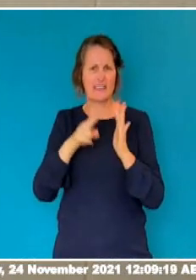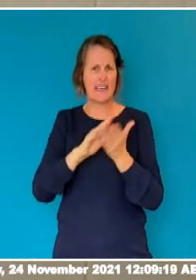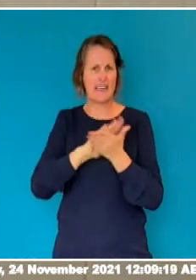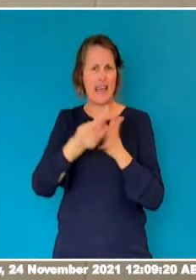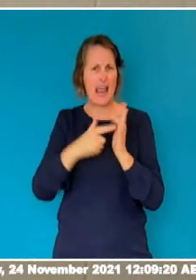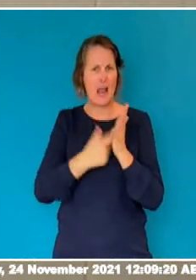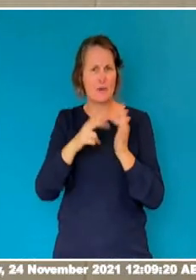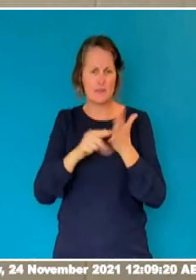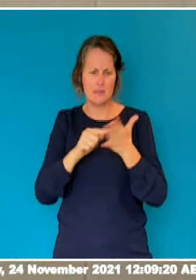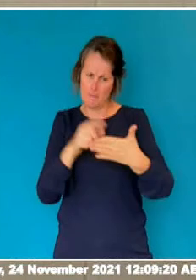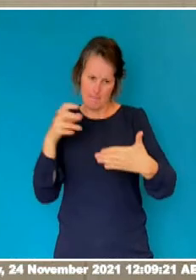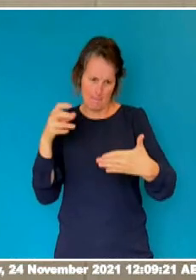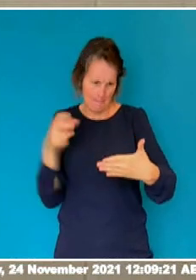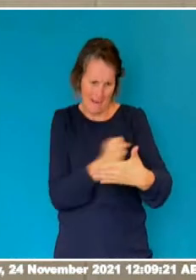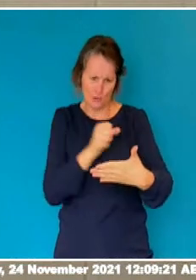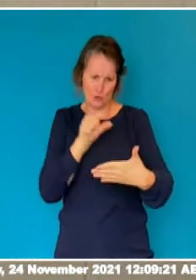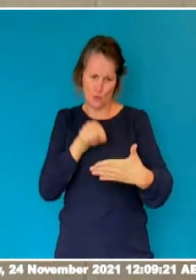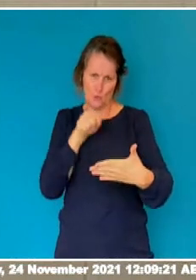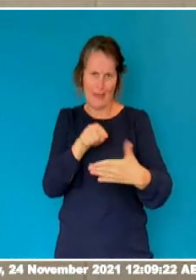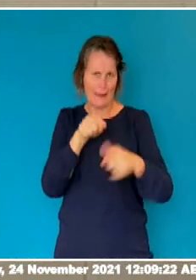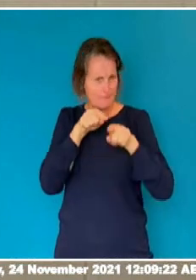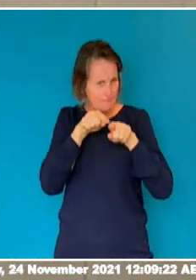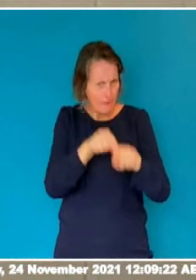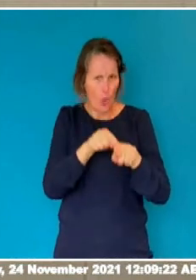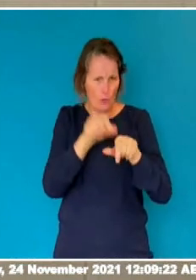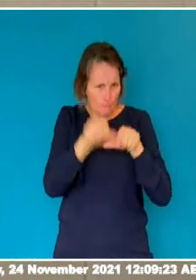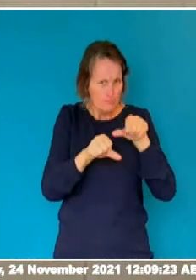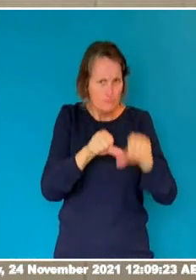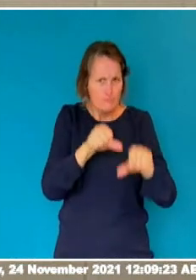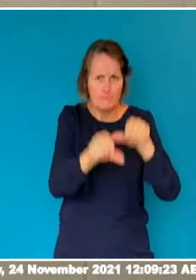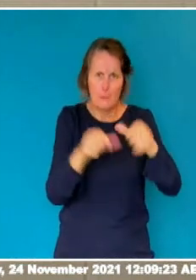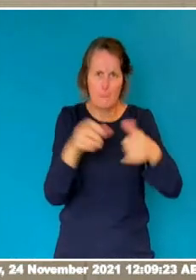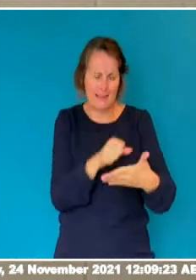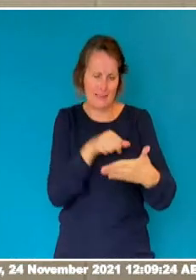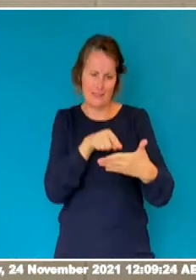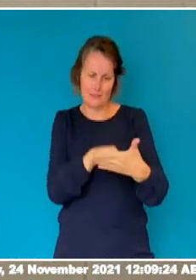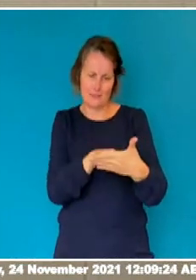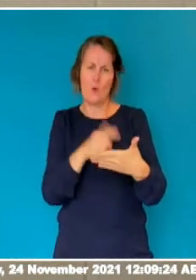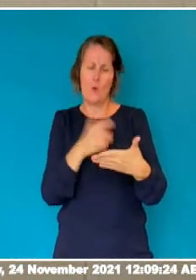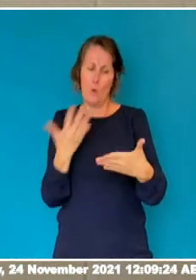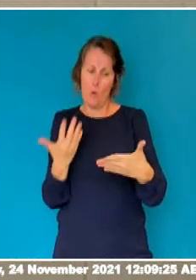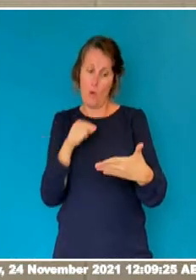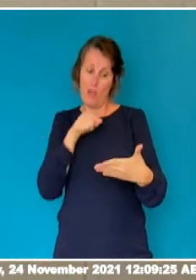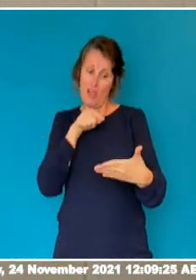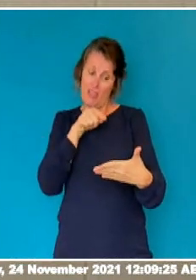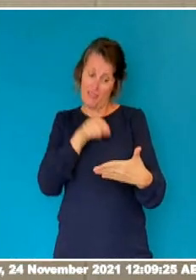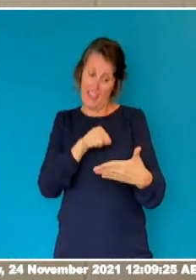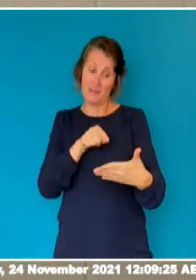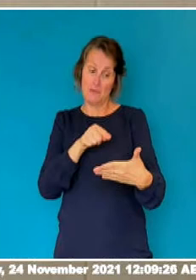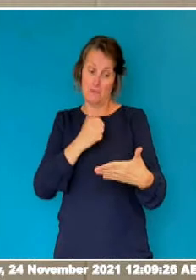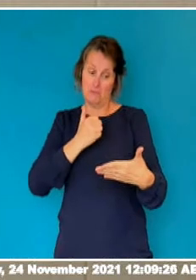must be done a particular way, or whether something is part of the job but it is